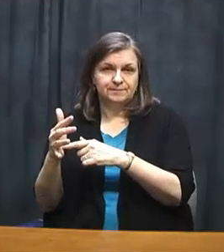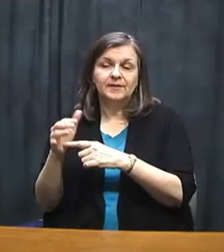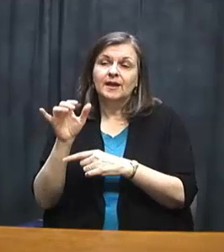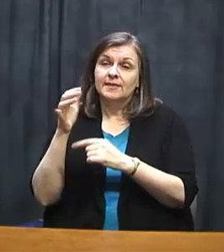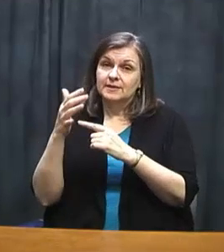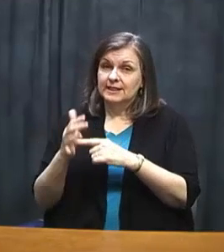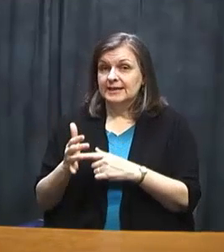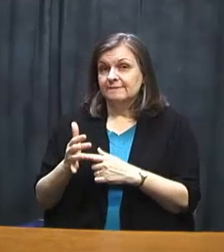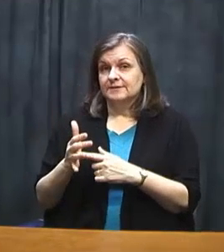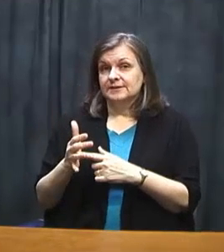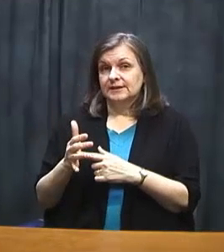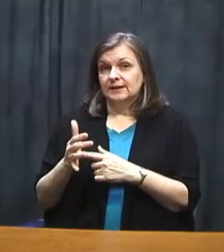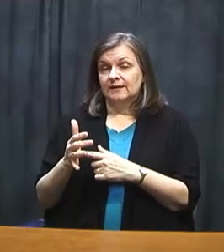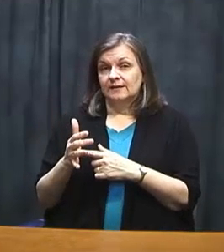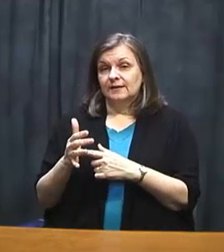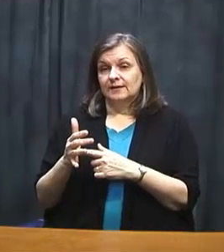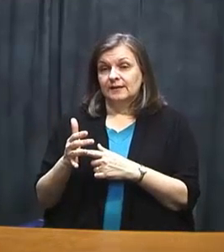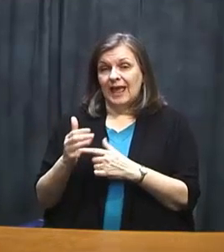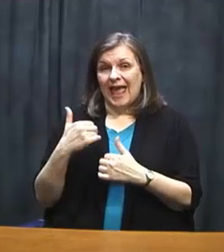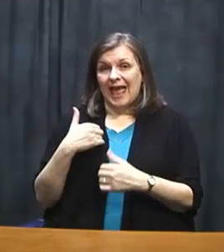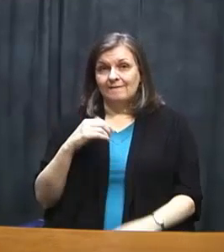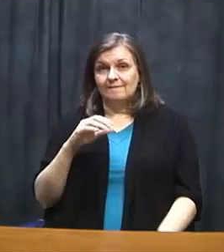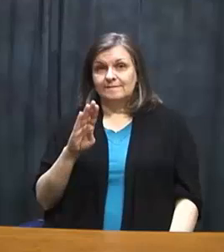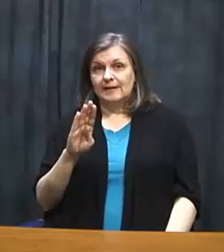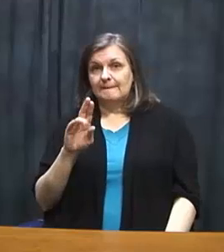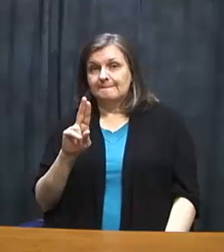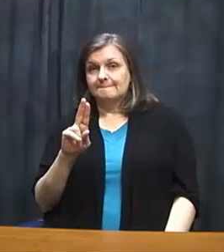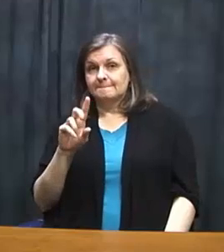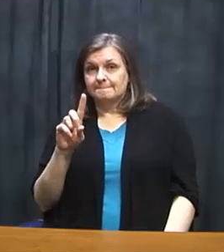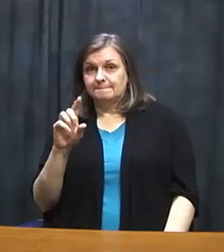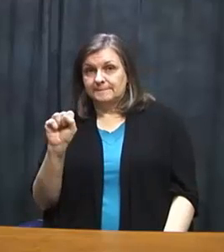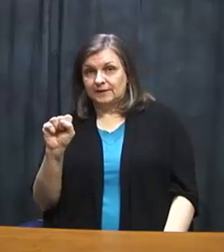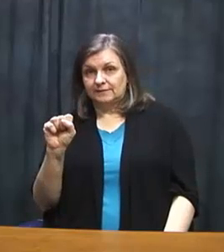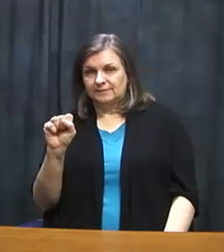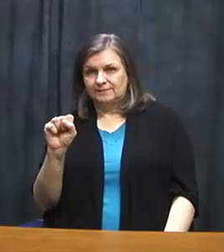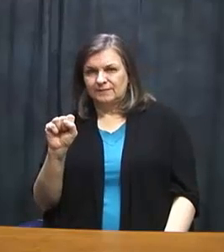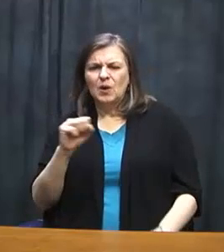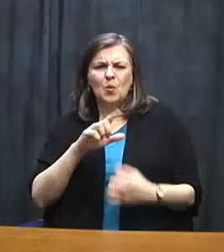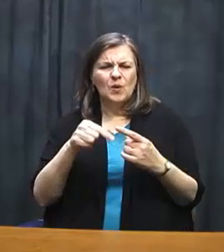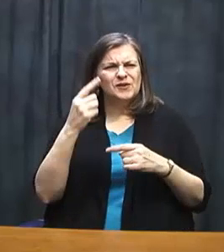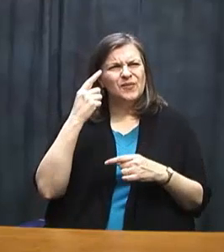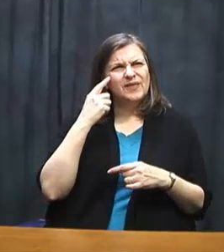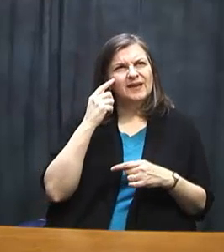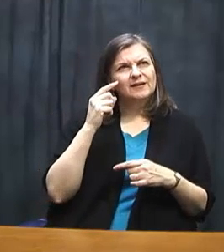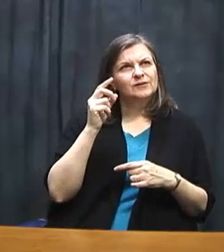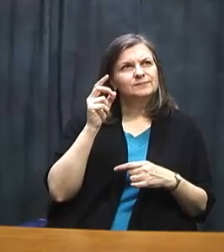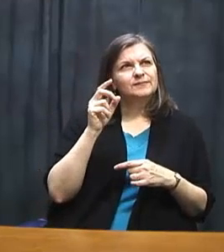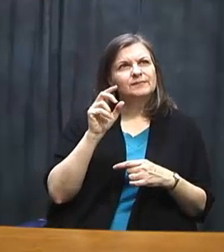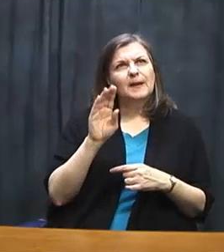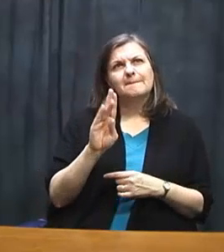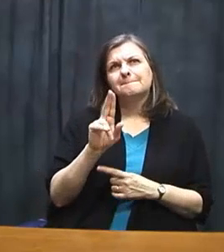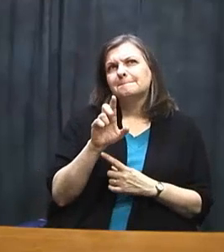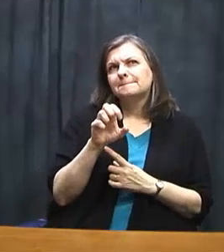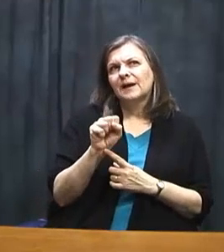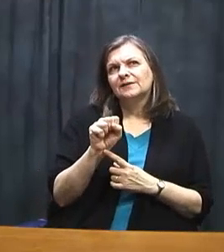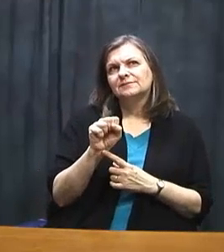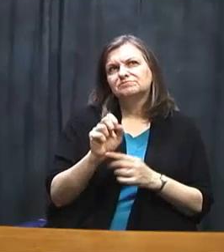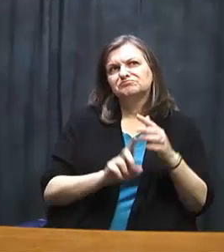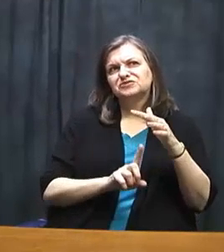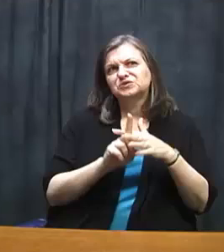this is where we're going to see buds occur. now we think about buds in the spring when the trees are starting to come out of